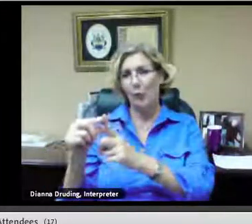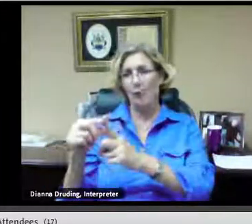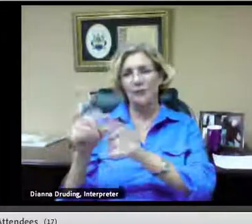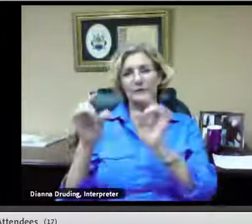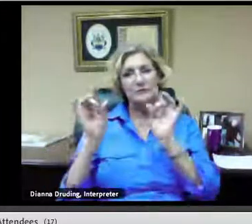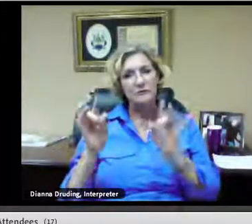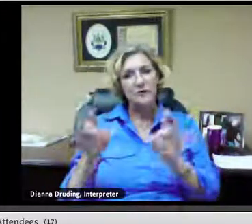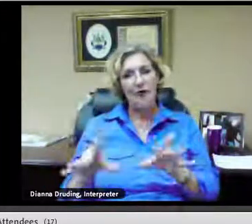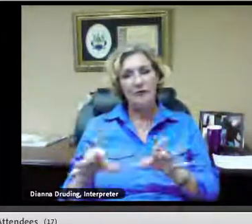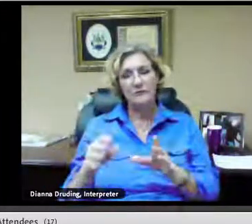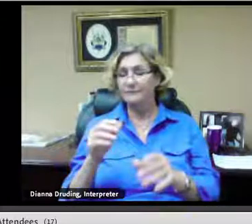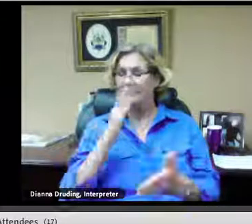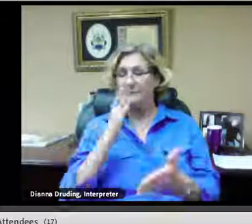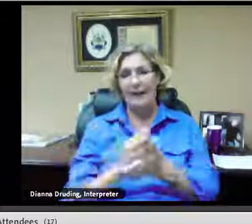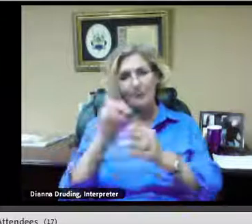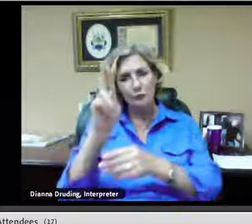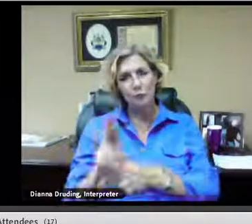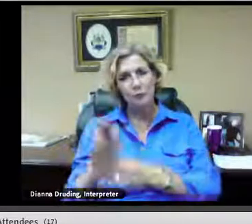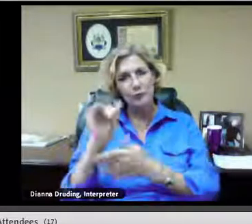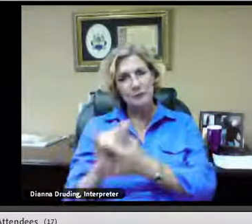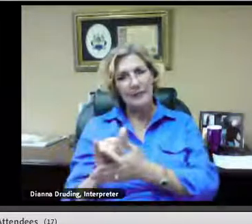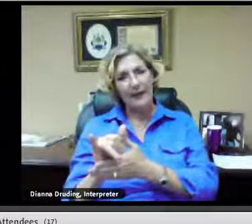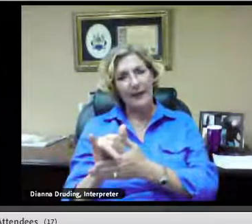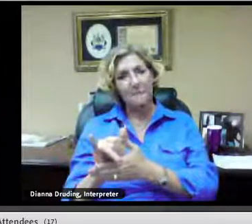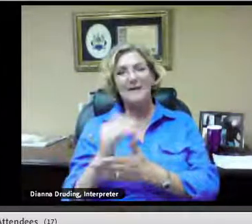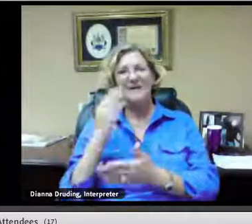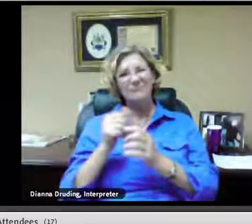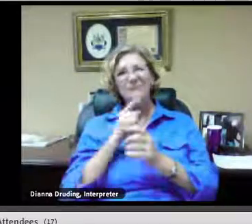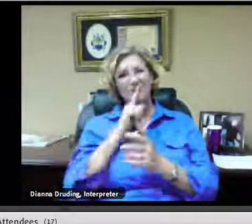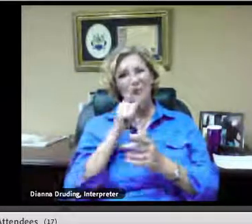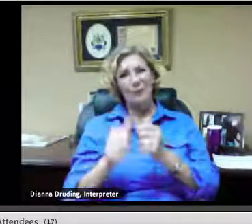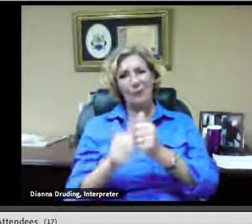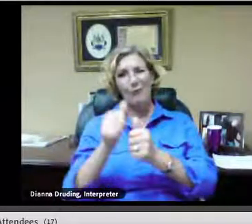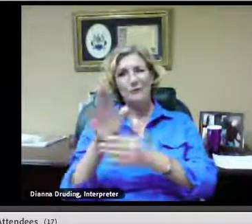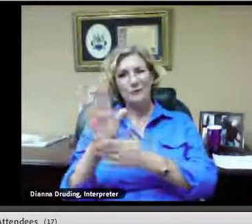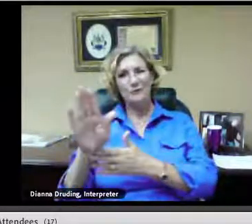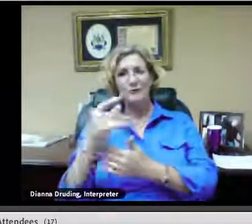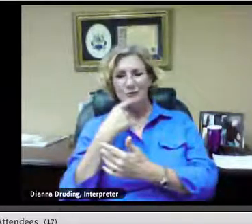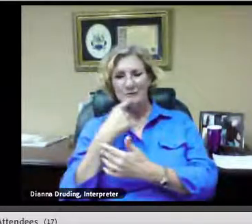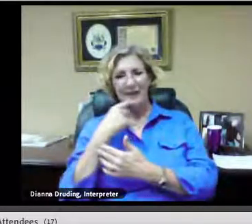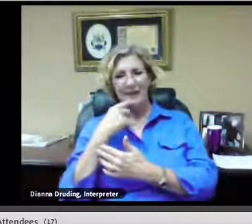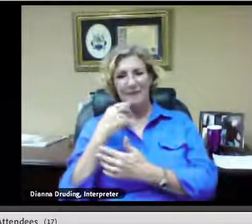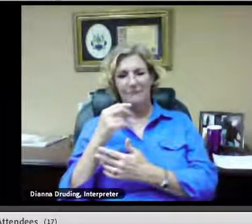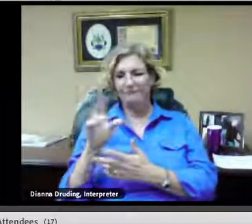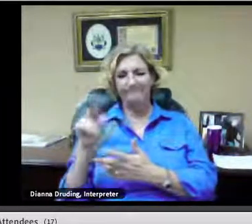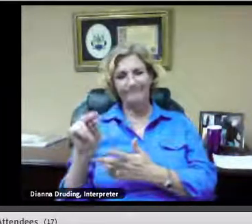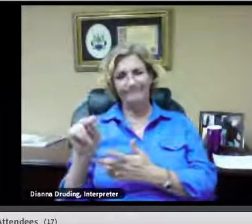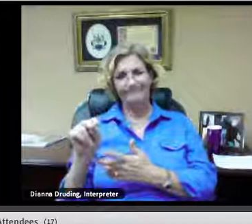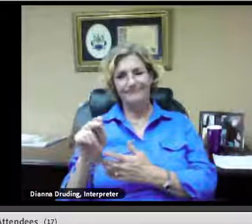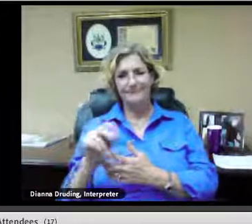throughout the country to, you know, have a "R" word and a red line crossed through it. You know, don't even go there.